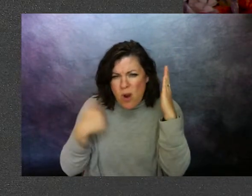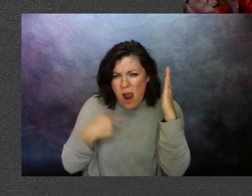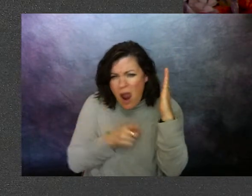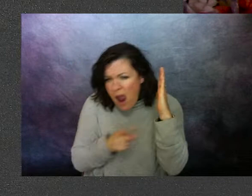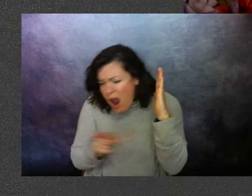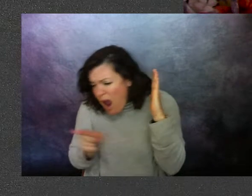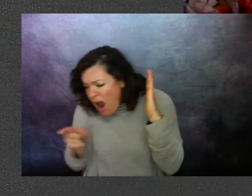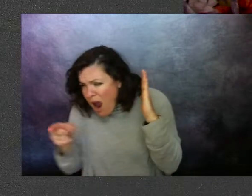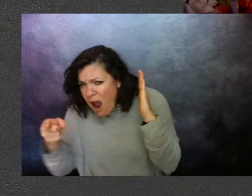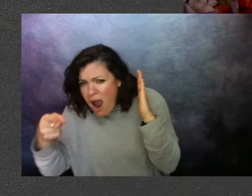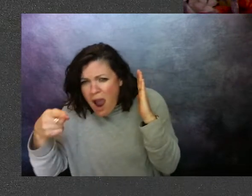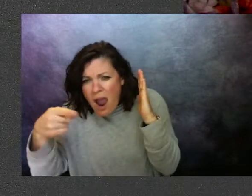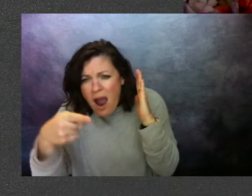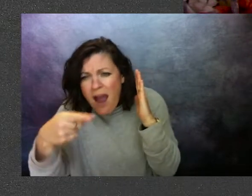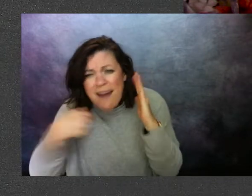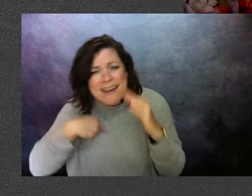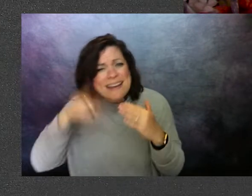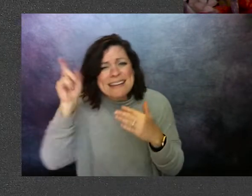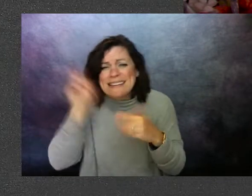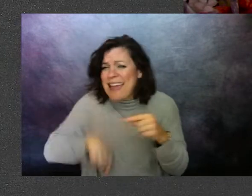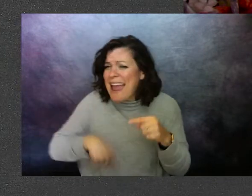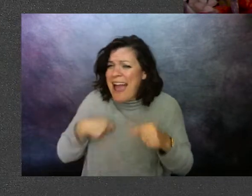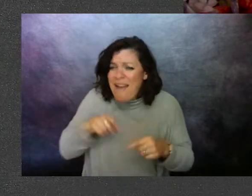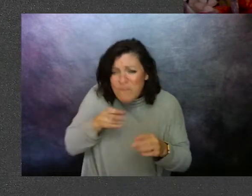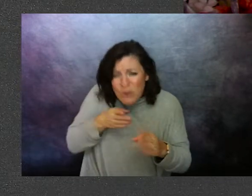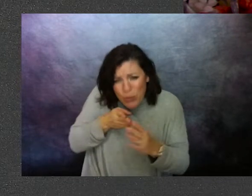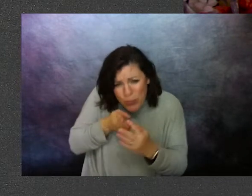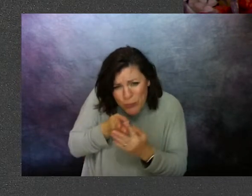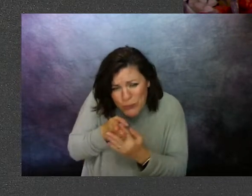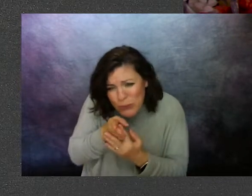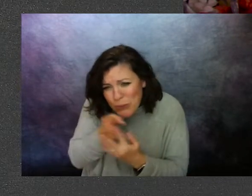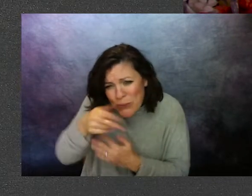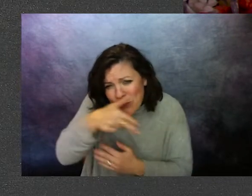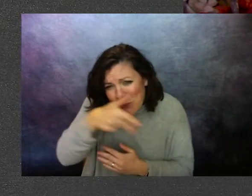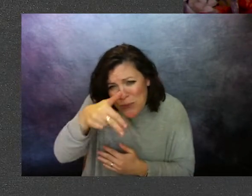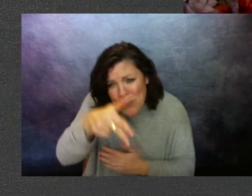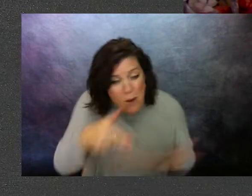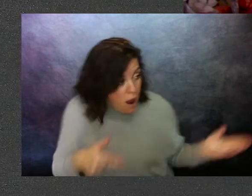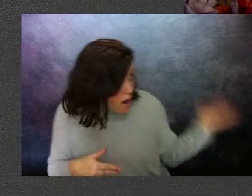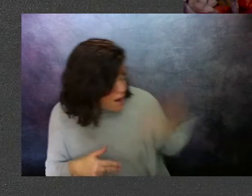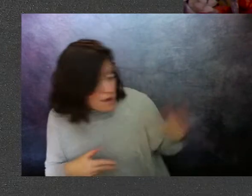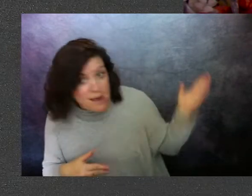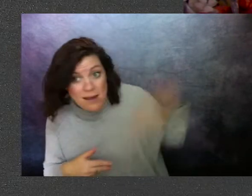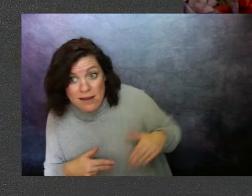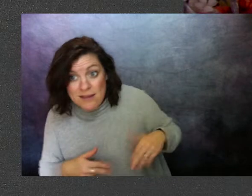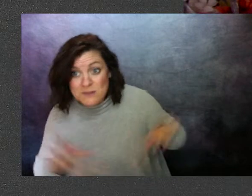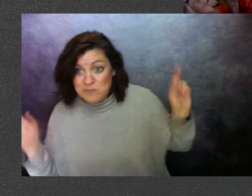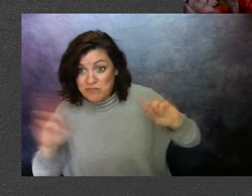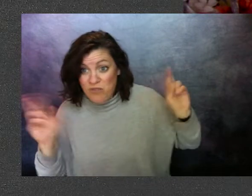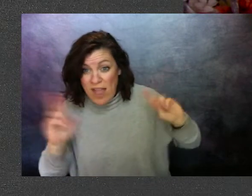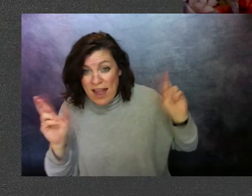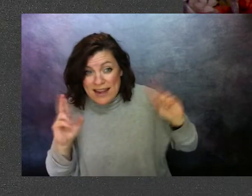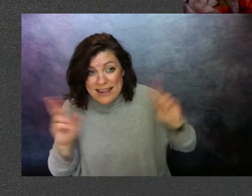We can't go over it, we have to go through it. Come on, let's go. Okay, let's pretend like we're going through